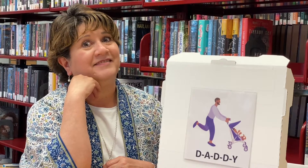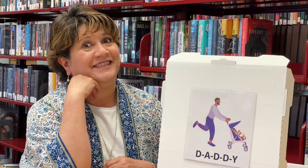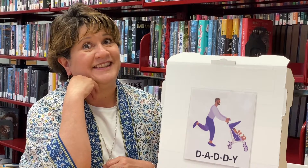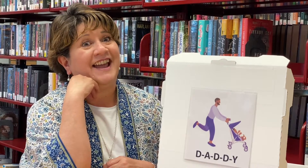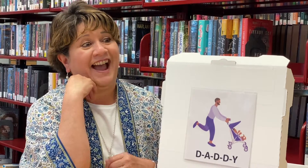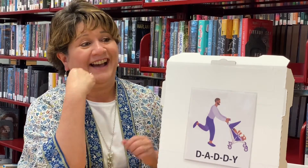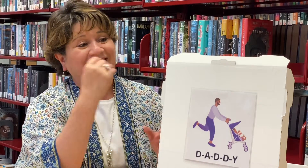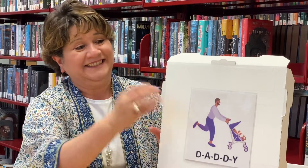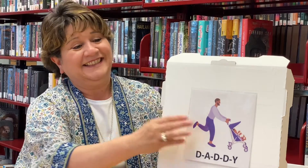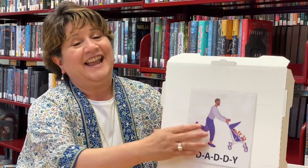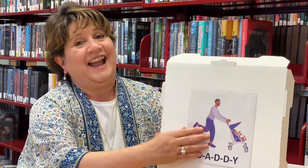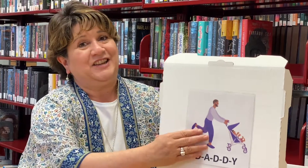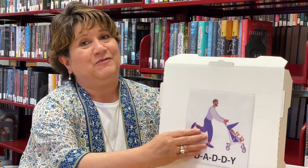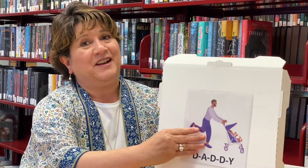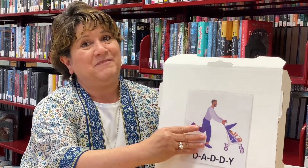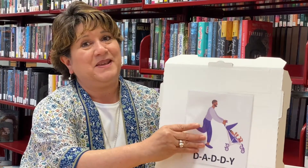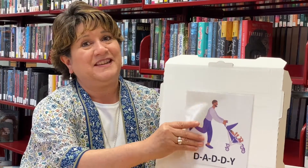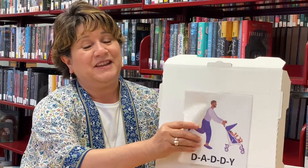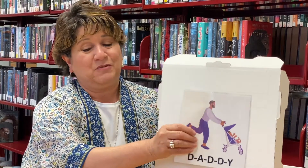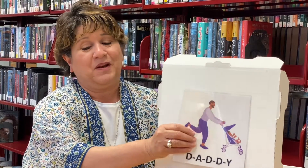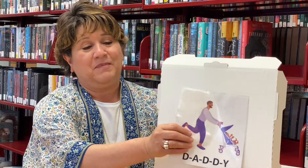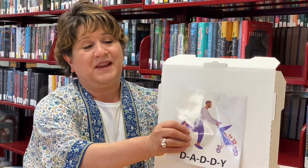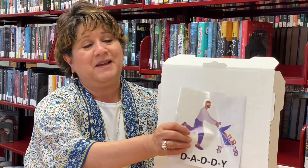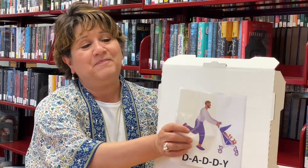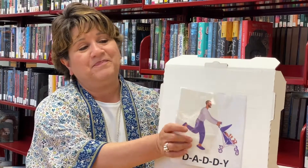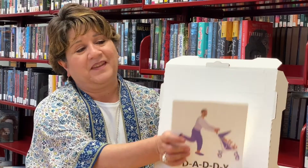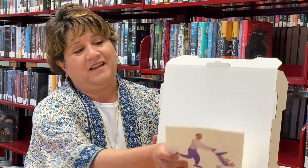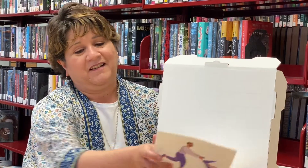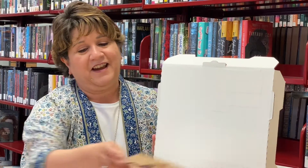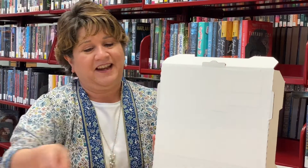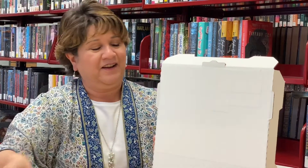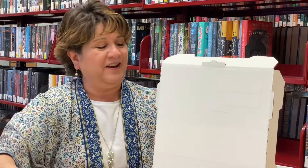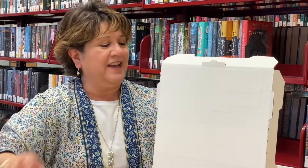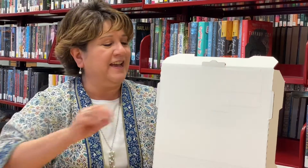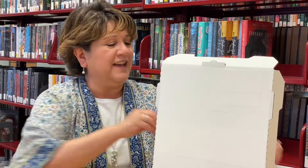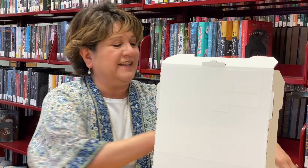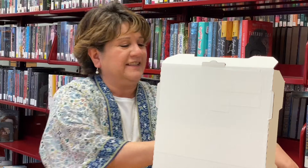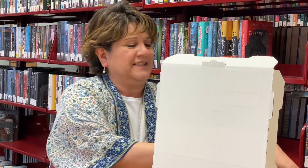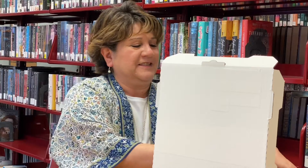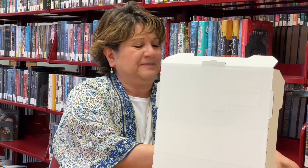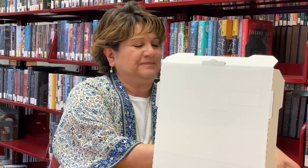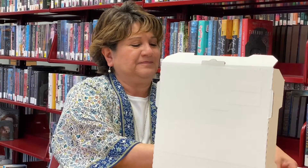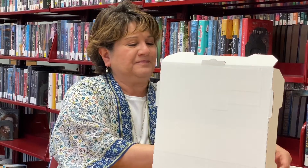Yeah and you want to meet him? All right, here he is.